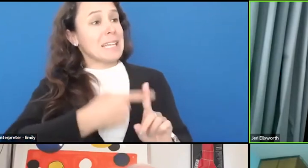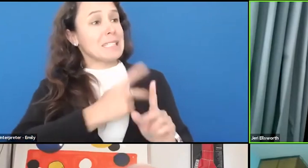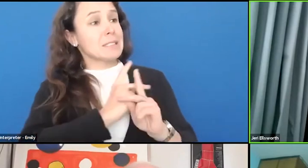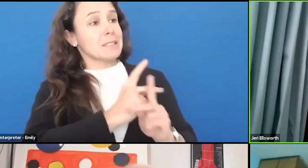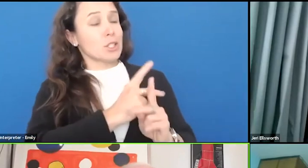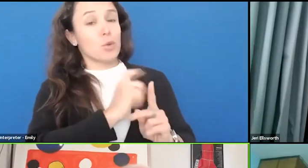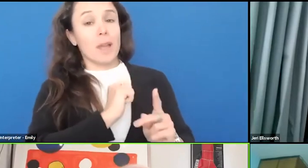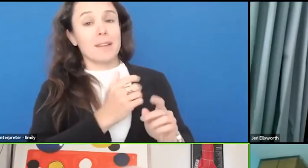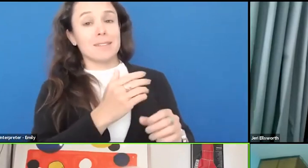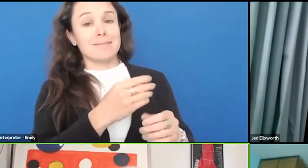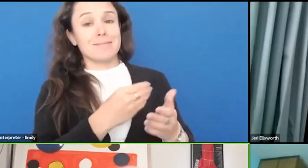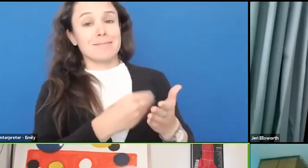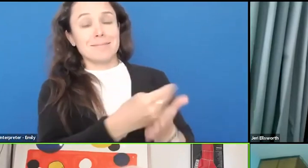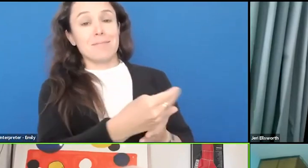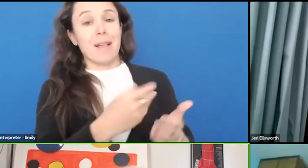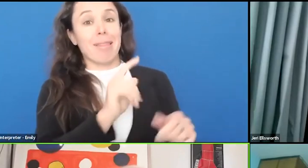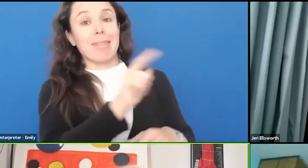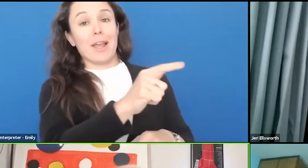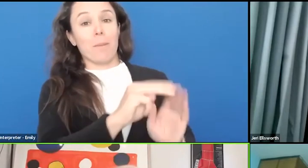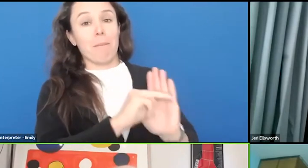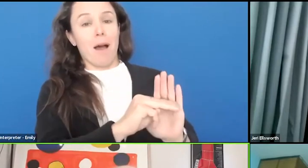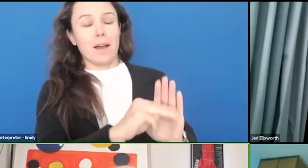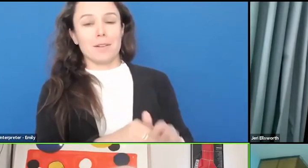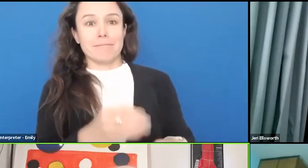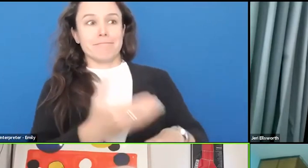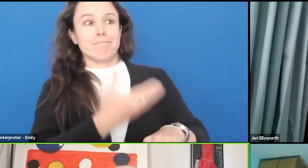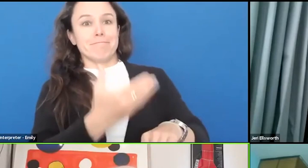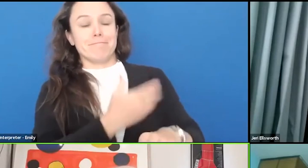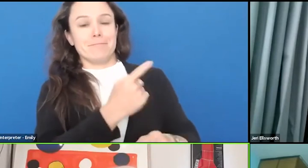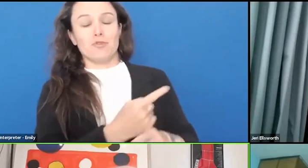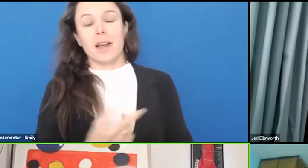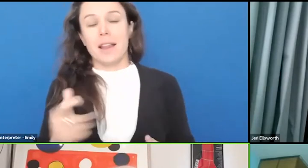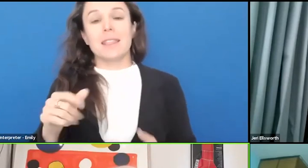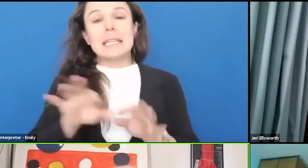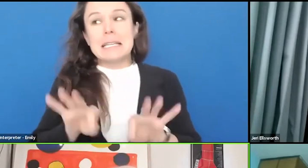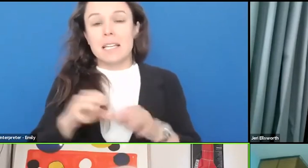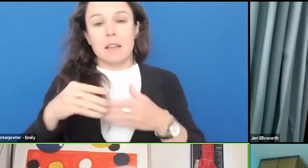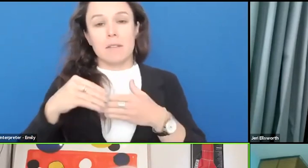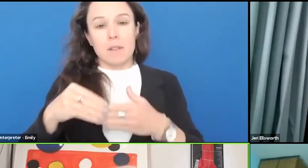Exactly! But I think the key is flexibility so that even though the designer